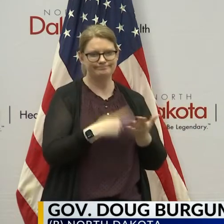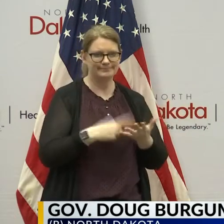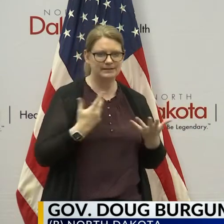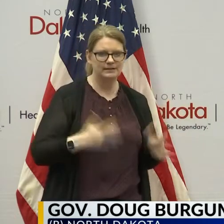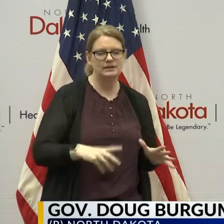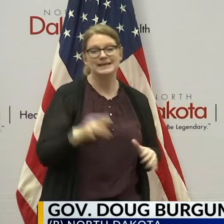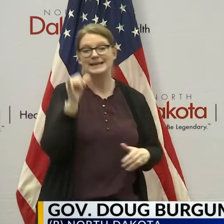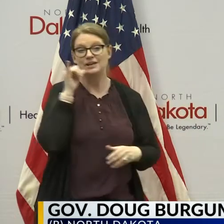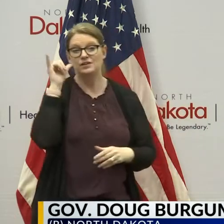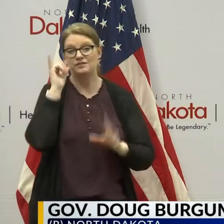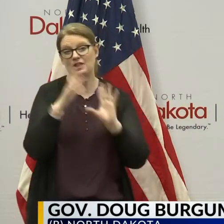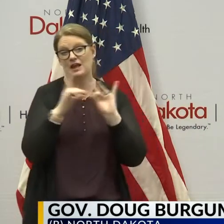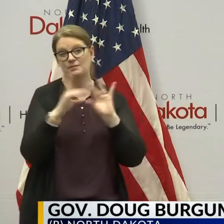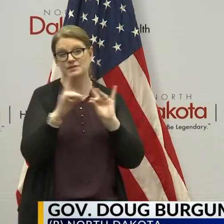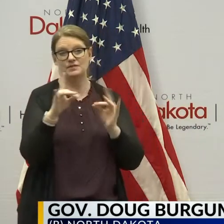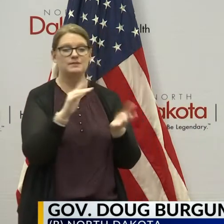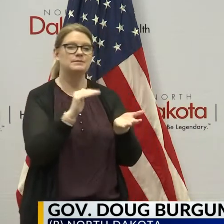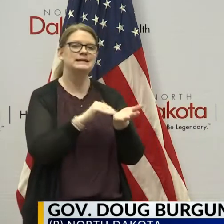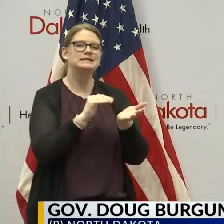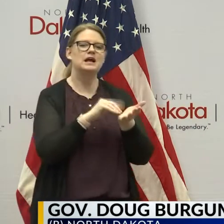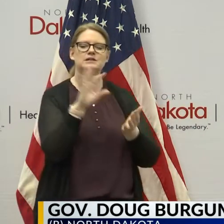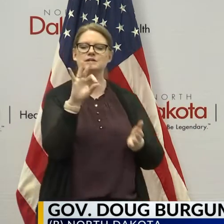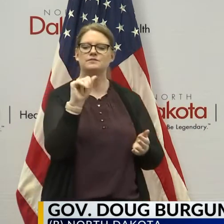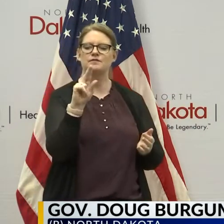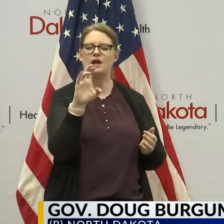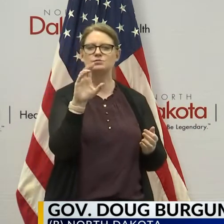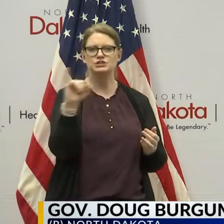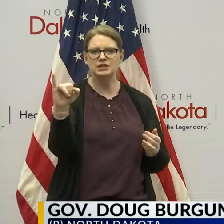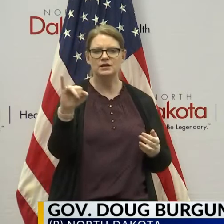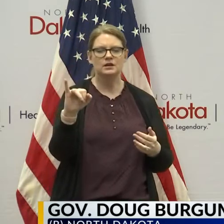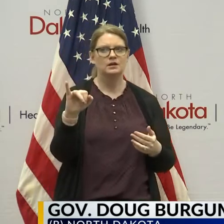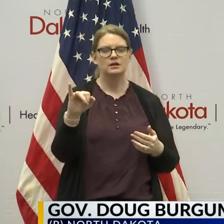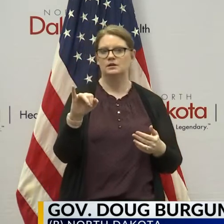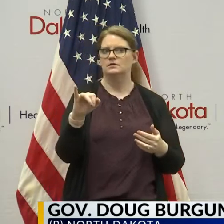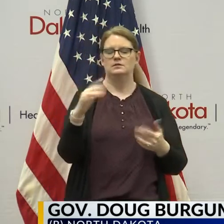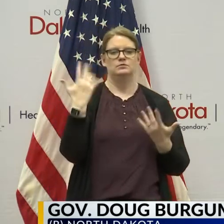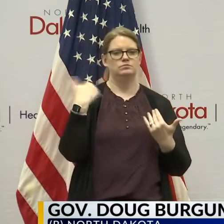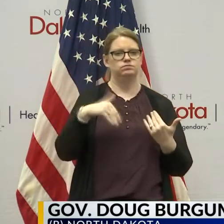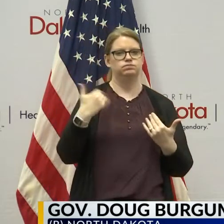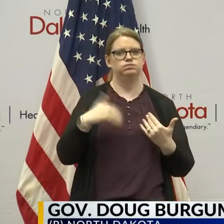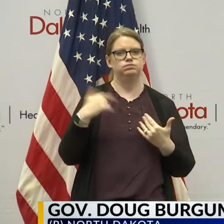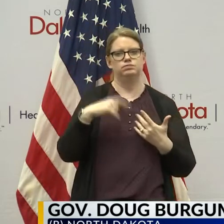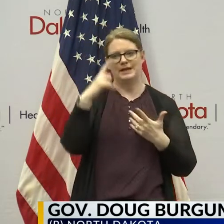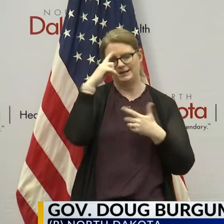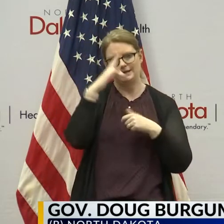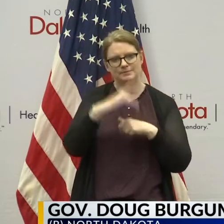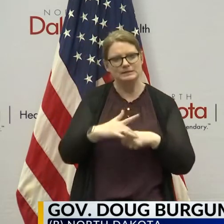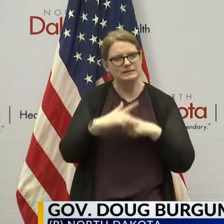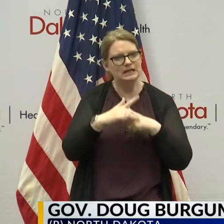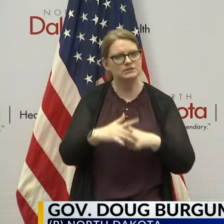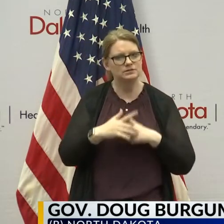MAYBE THIS CAN FINALLY BE PUT TO BED. YESTERDAY WITH THE COMMENTS FROM DOCTOR FAUCI BECAUSE THERE